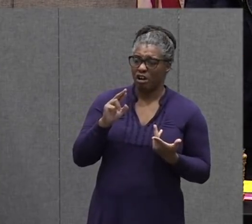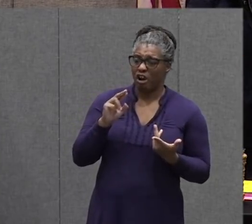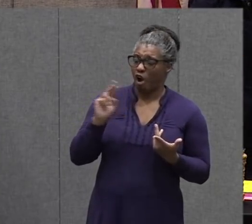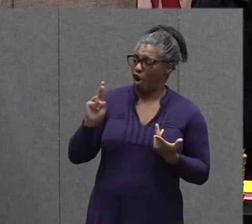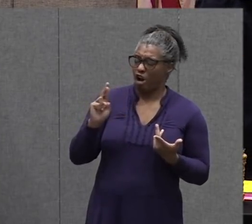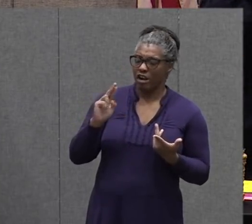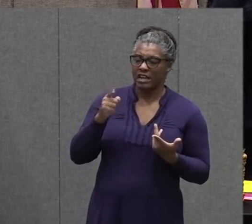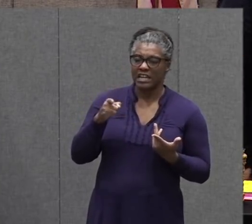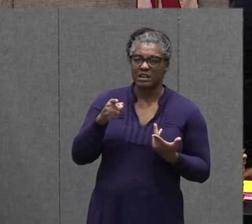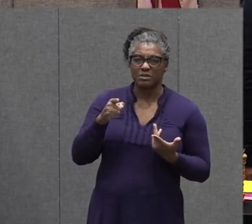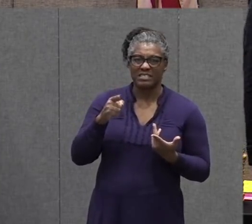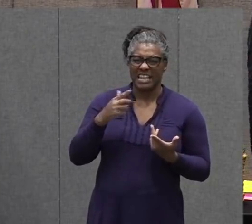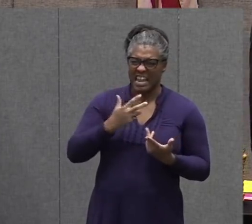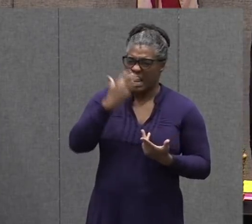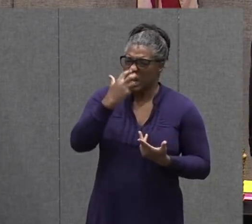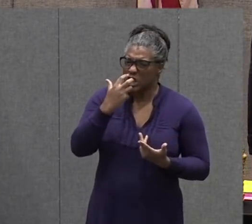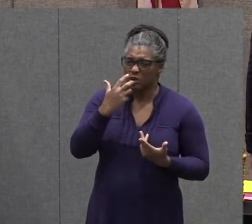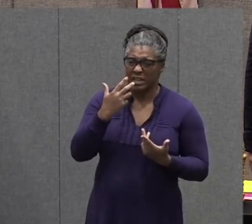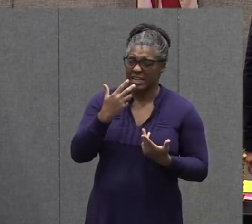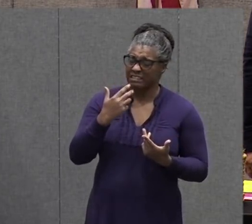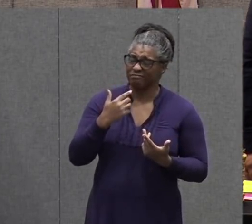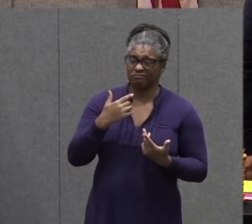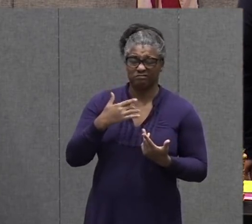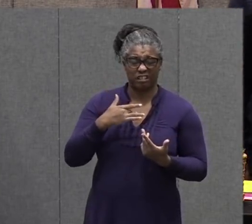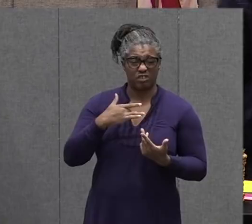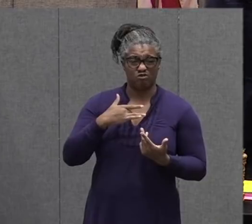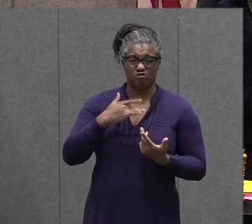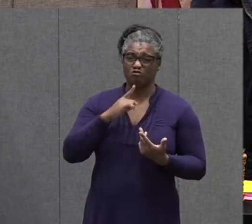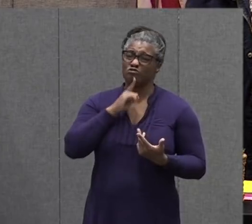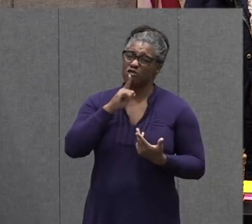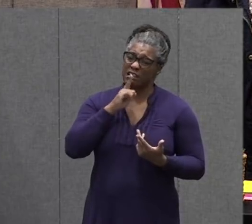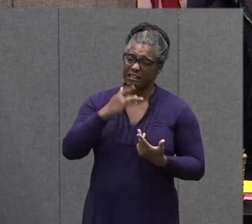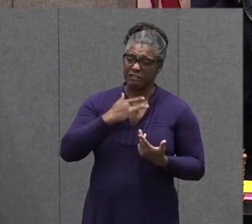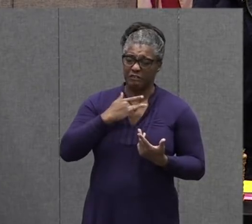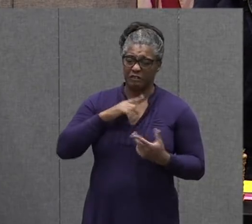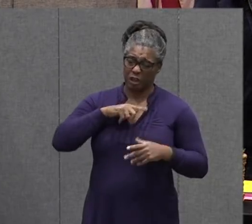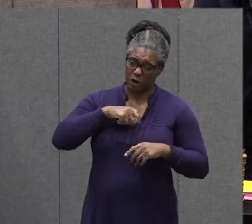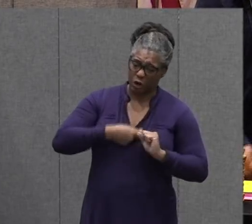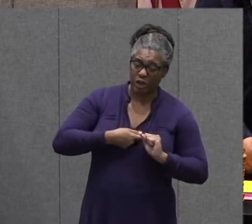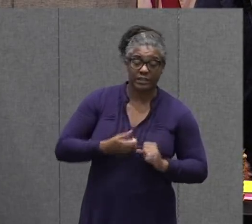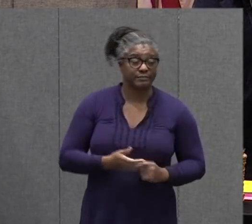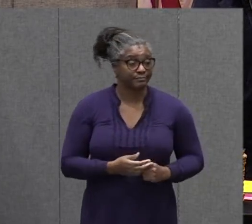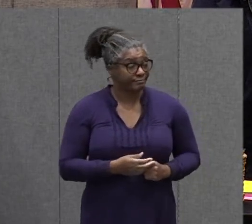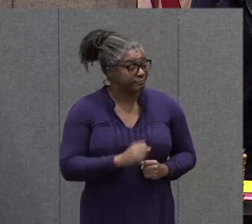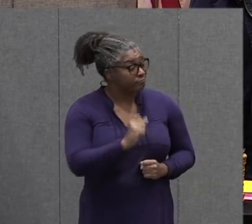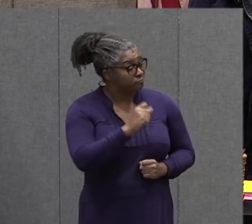[Miss Martindale] I could see it. I could see that he had a closed mindset. [Miss Garcia] He did.